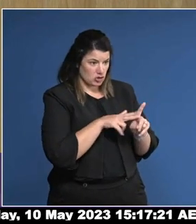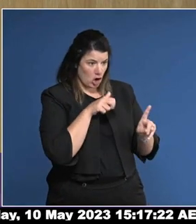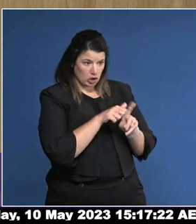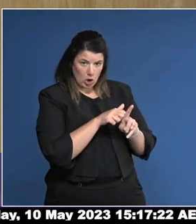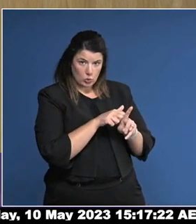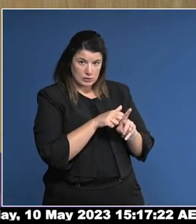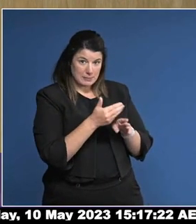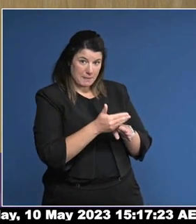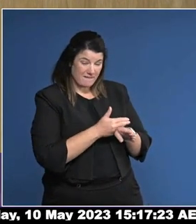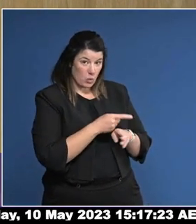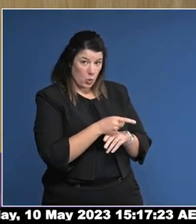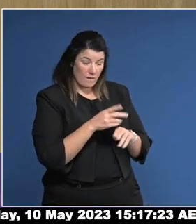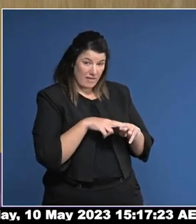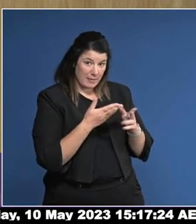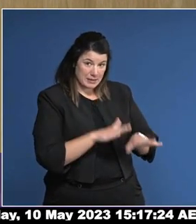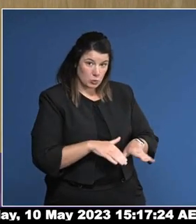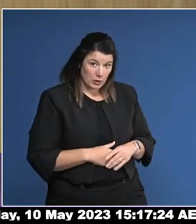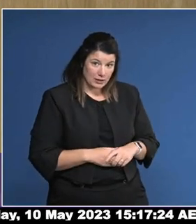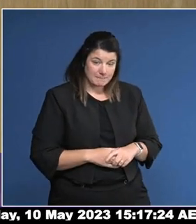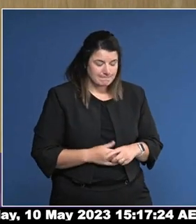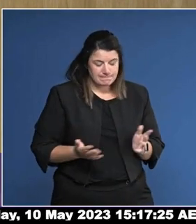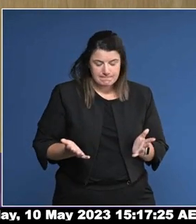I can't comment on that.